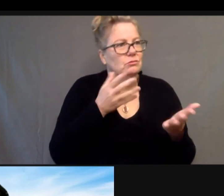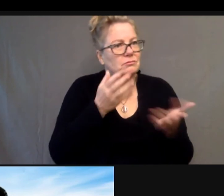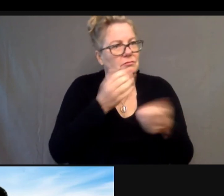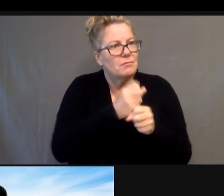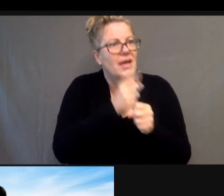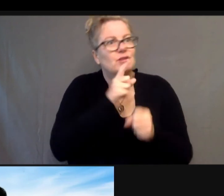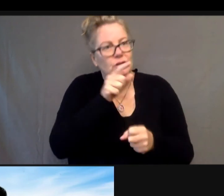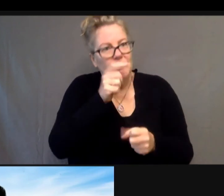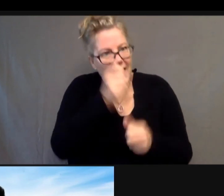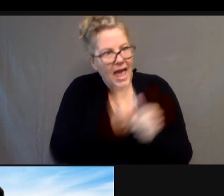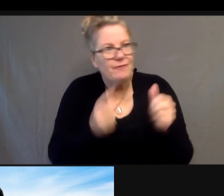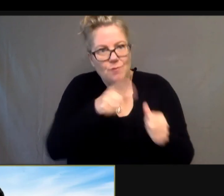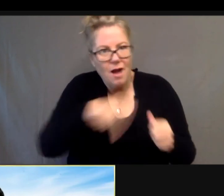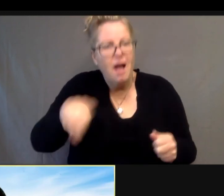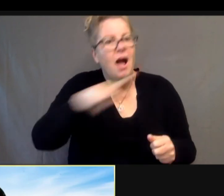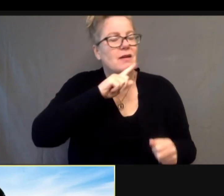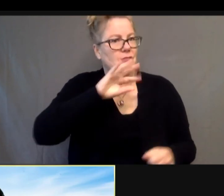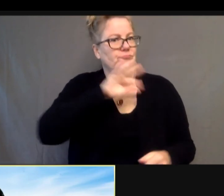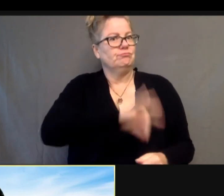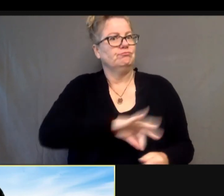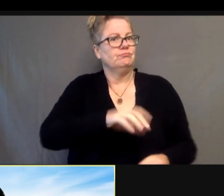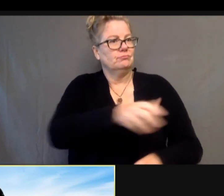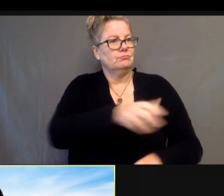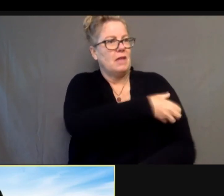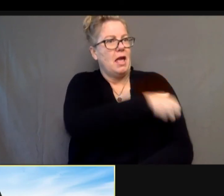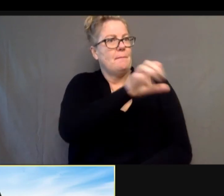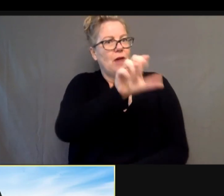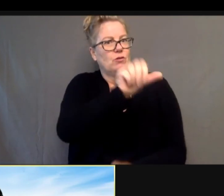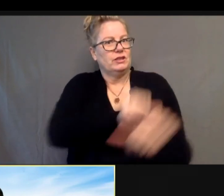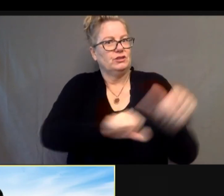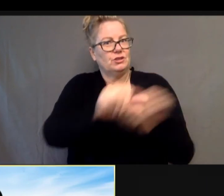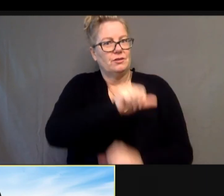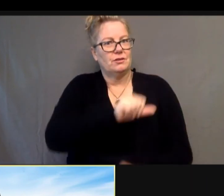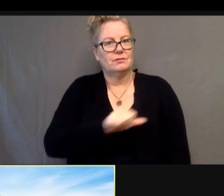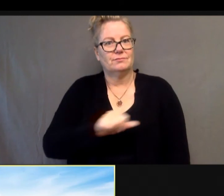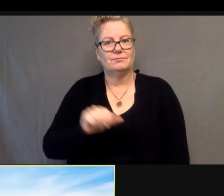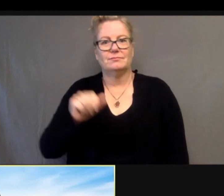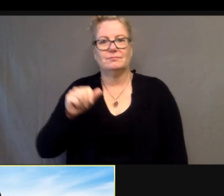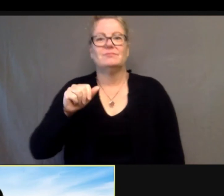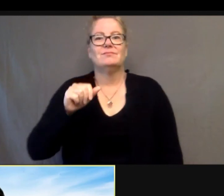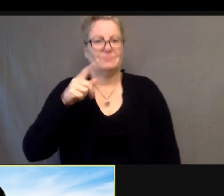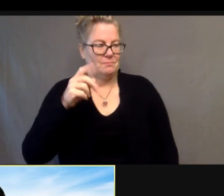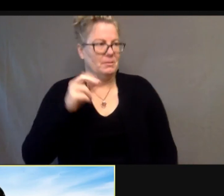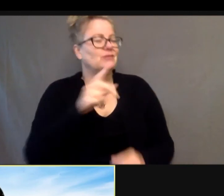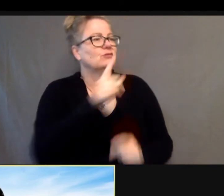Yeah, the apologetic thing really resonates. You just feel so grateful to have a job and